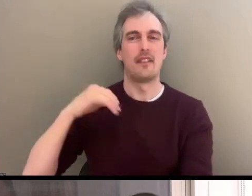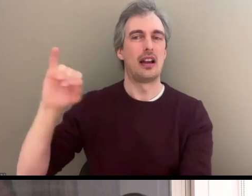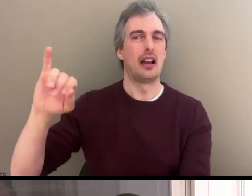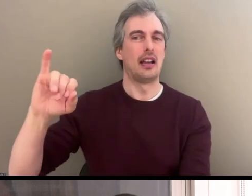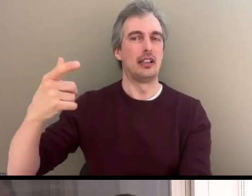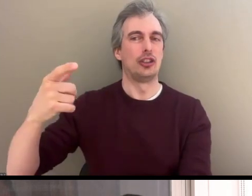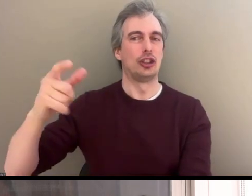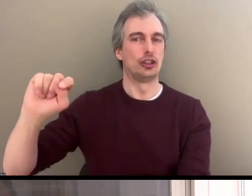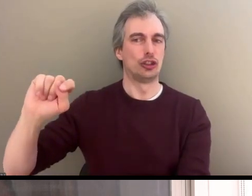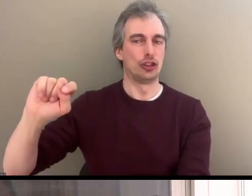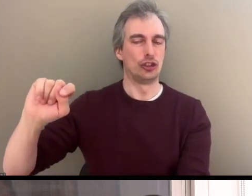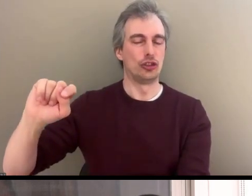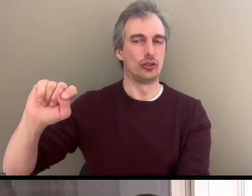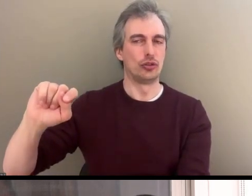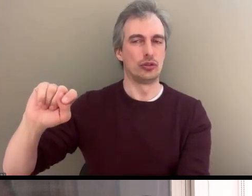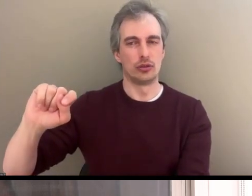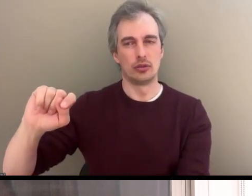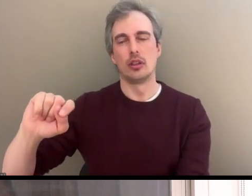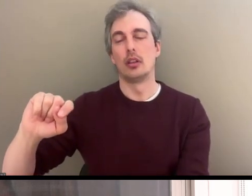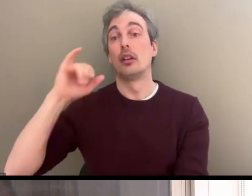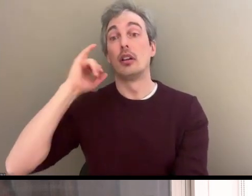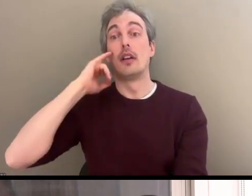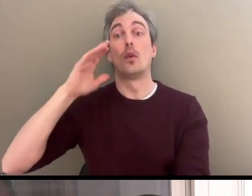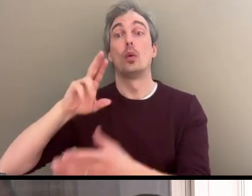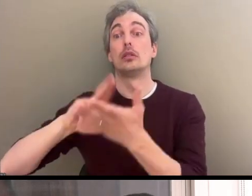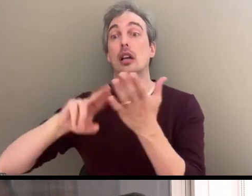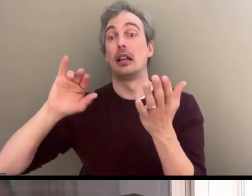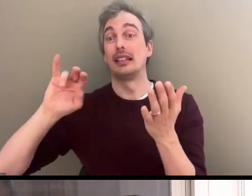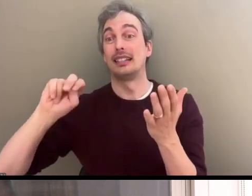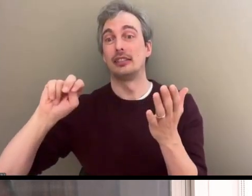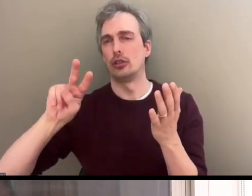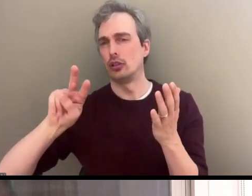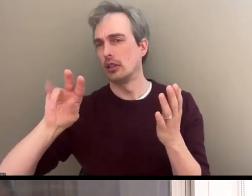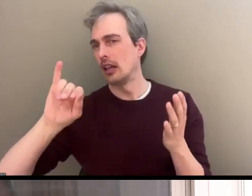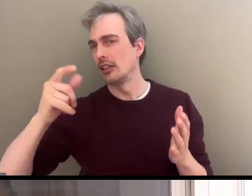If you sign in, you look at the IGT, it will tab through the site for you